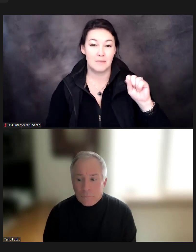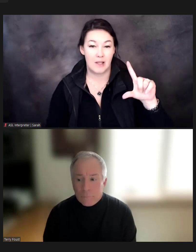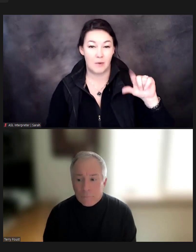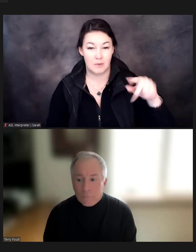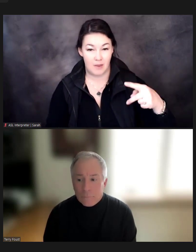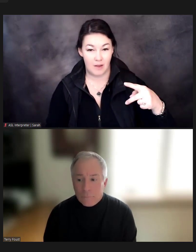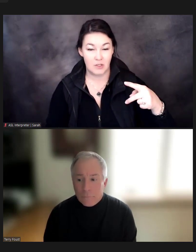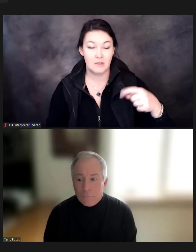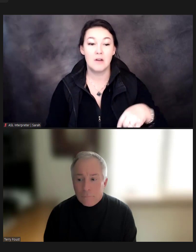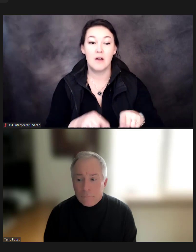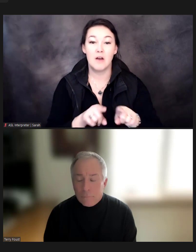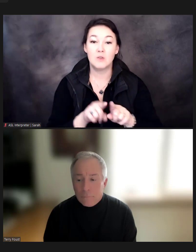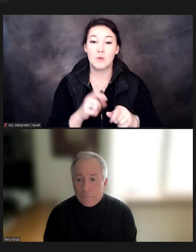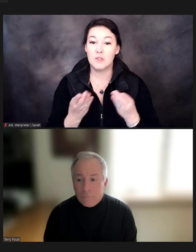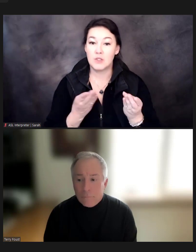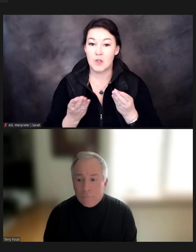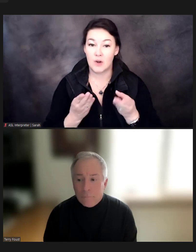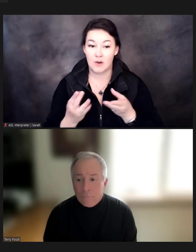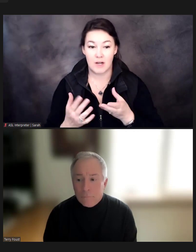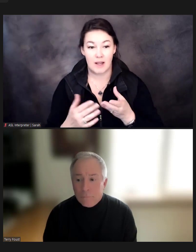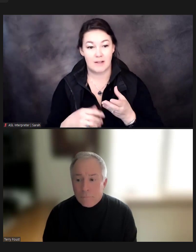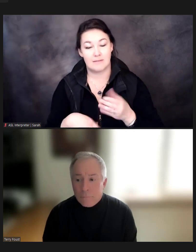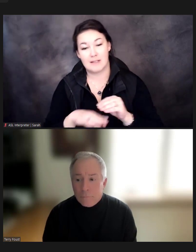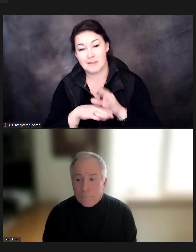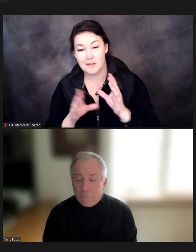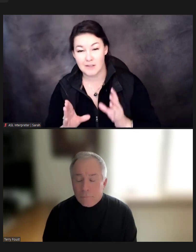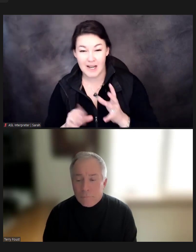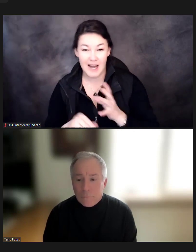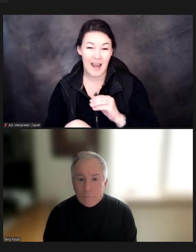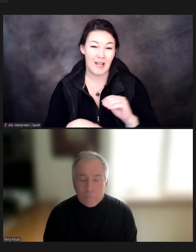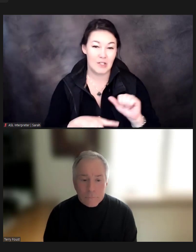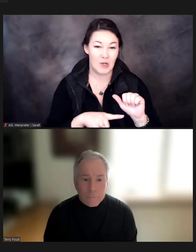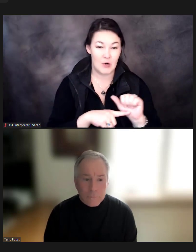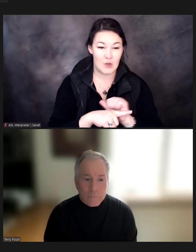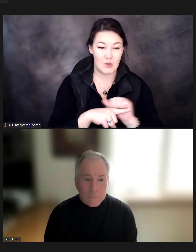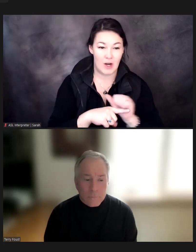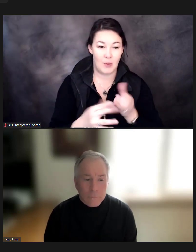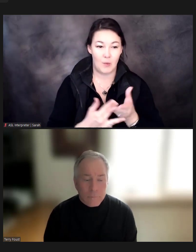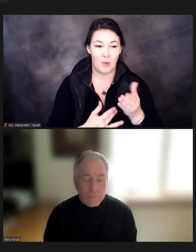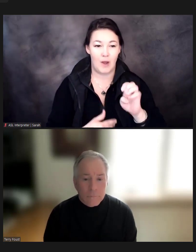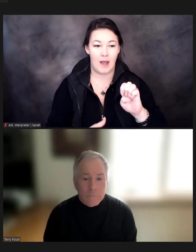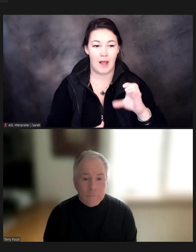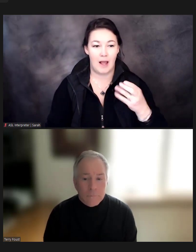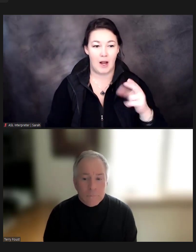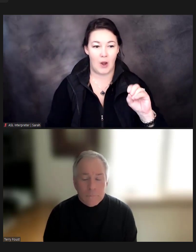con consultant and a trainer with the ECHO Initiative since its very